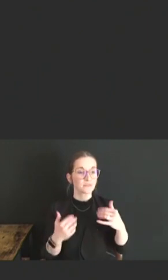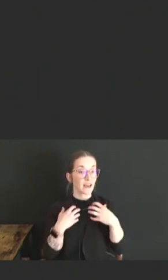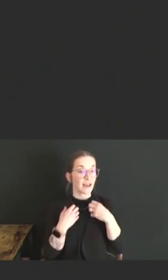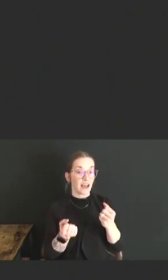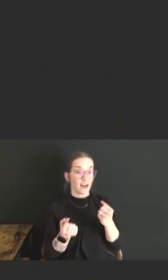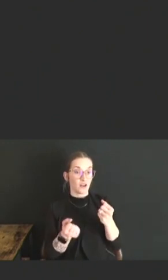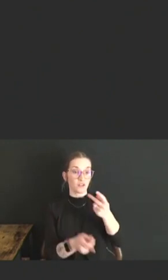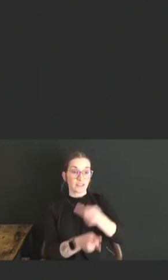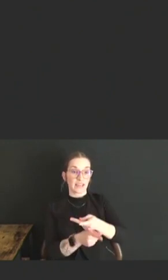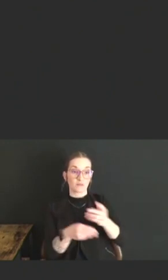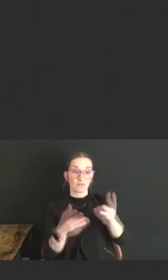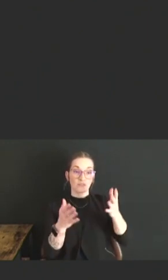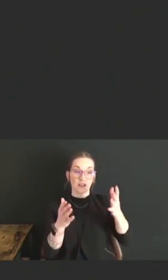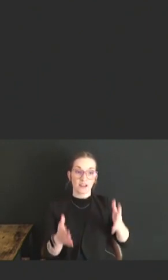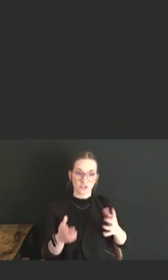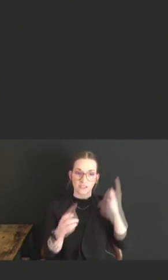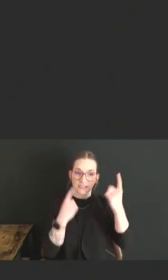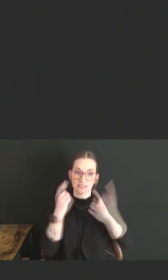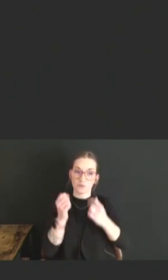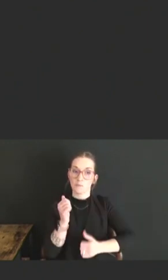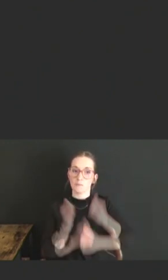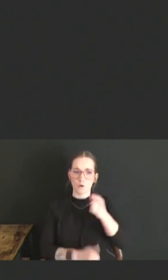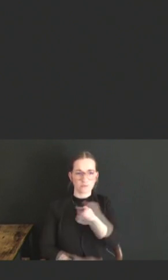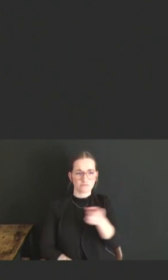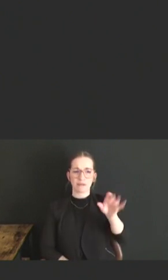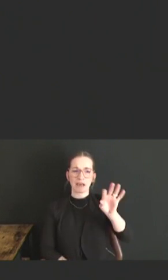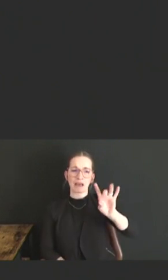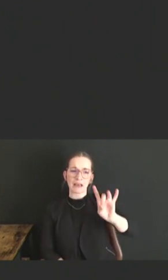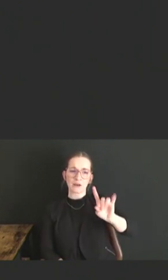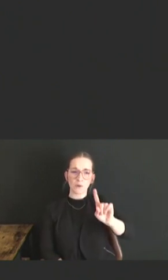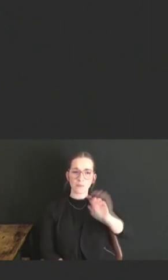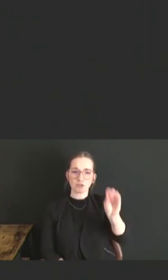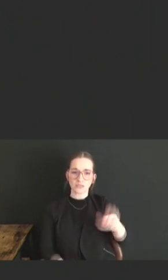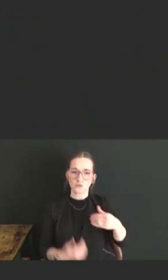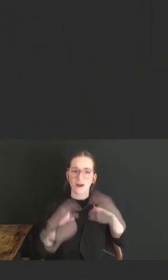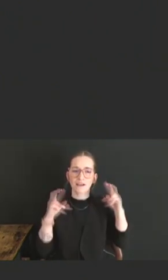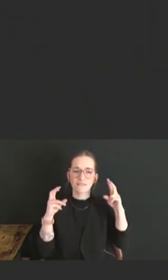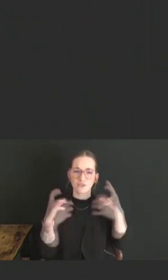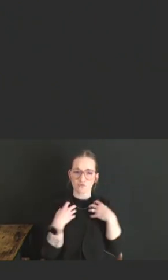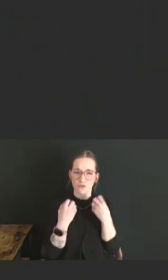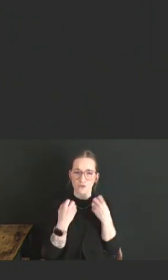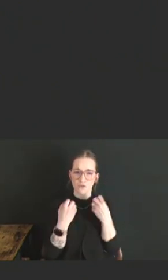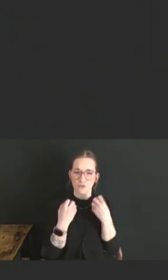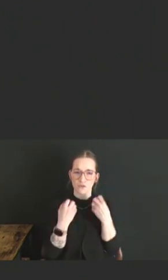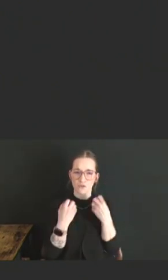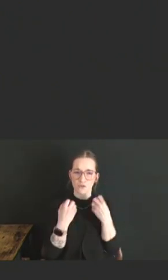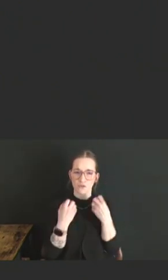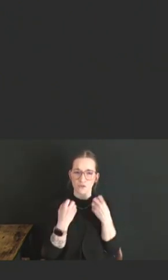to have a recovered cardiac status. However, additional follow-up is needed for those patients